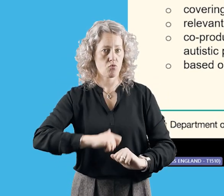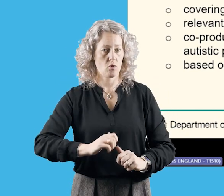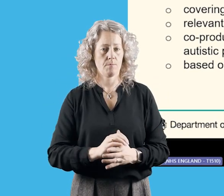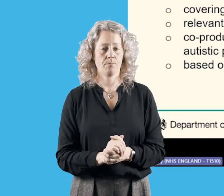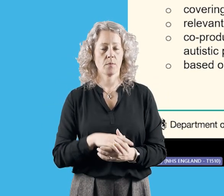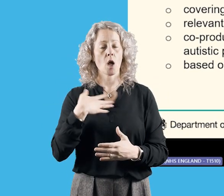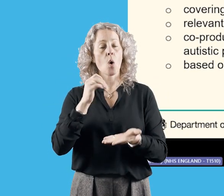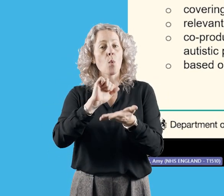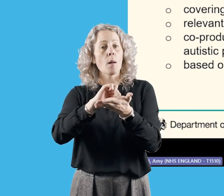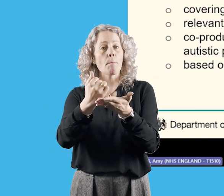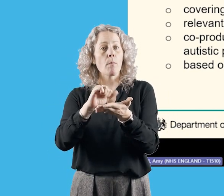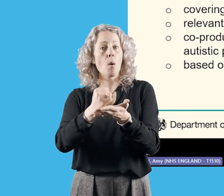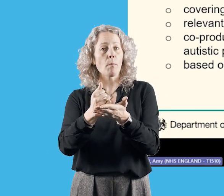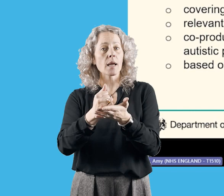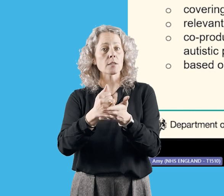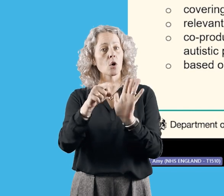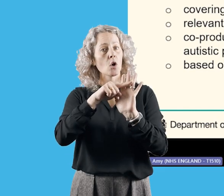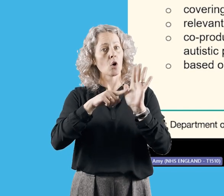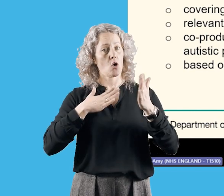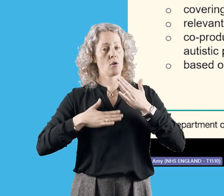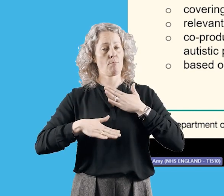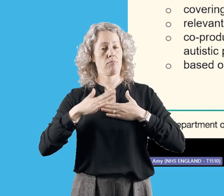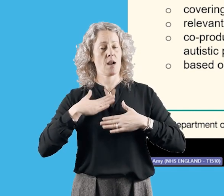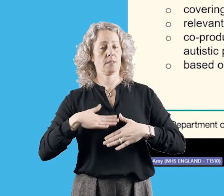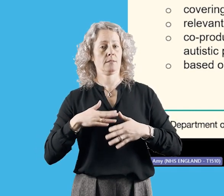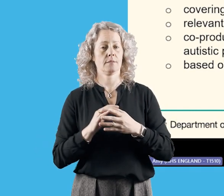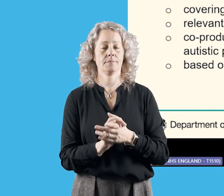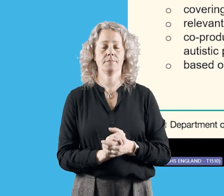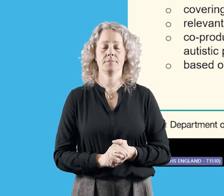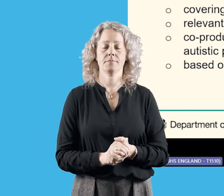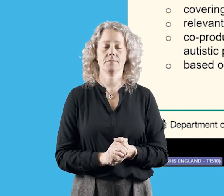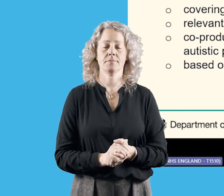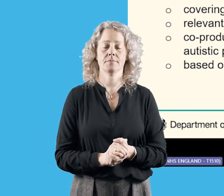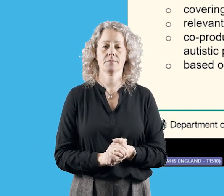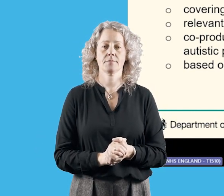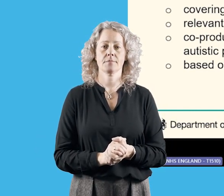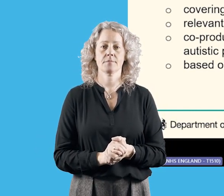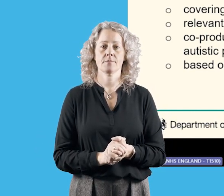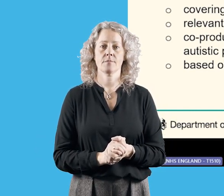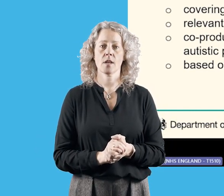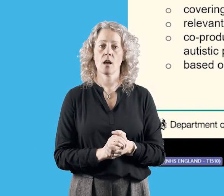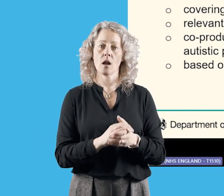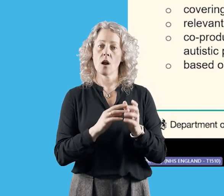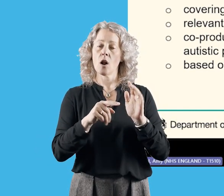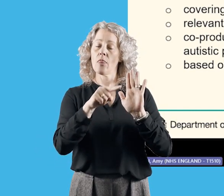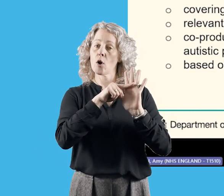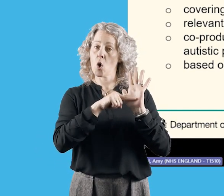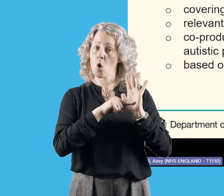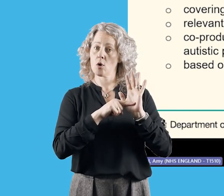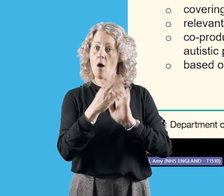guide providers on how to meet this new requirement. The code sets out four standards, making clear that